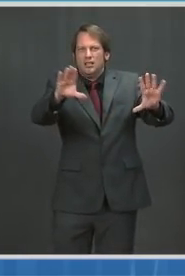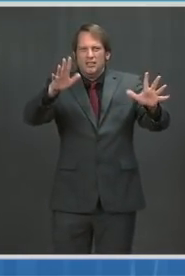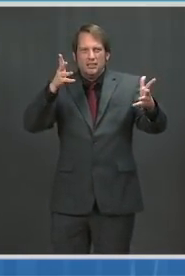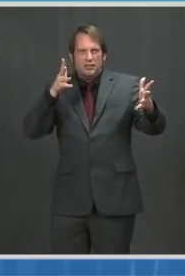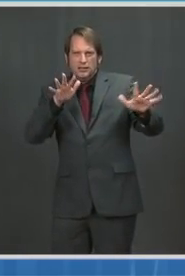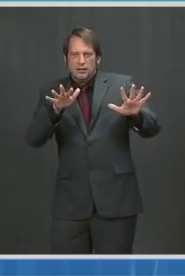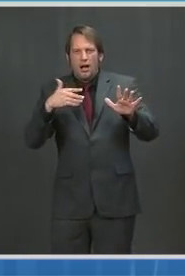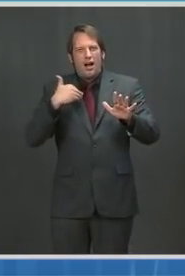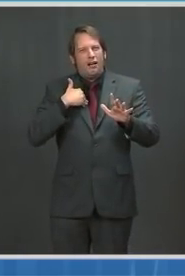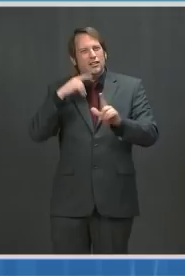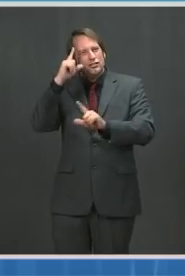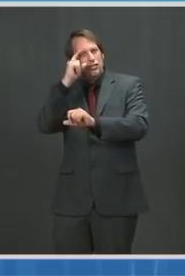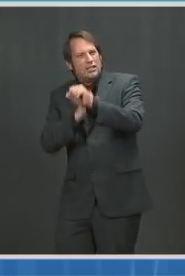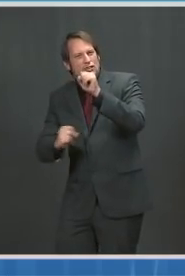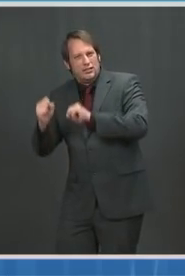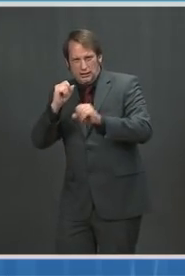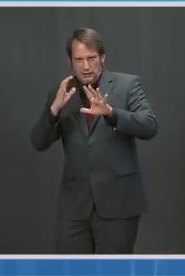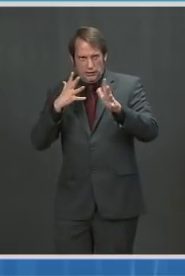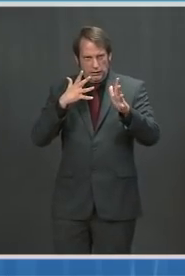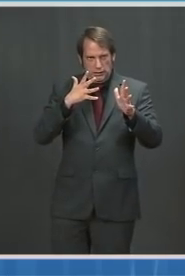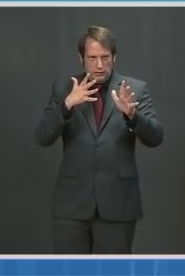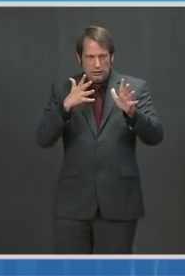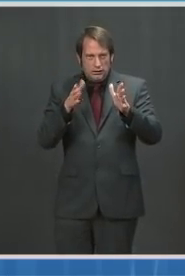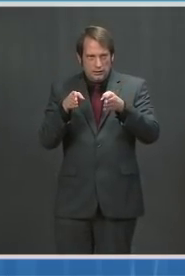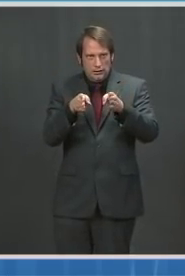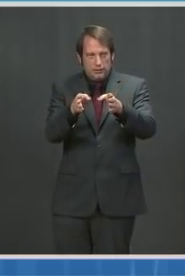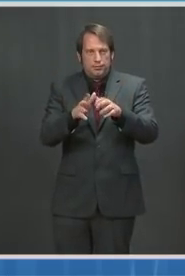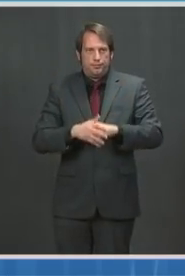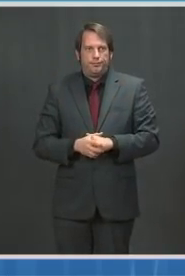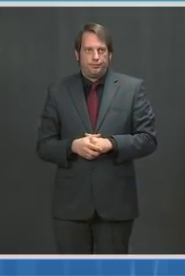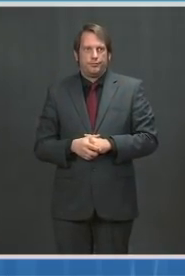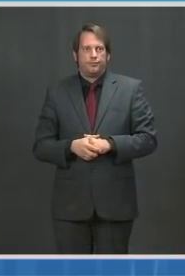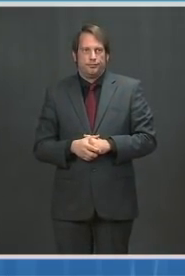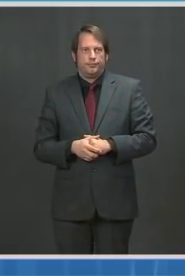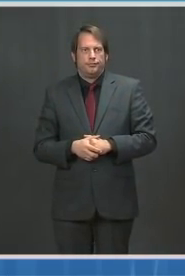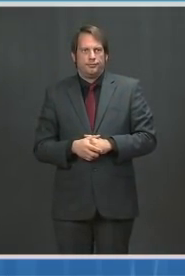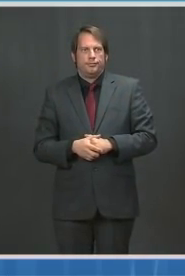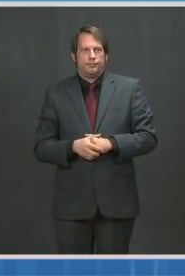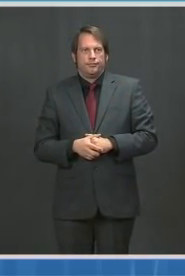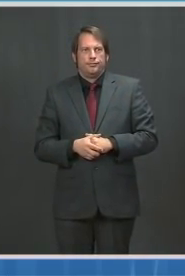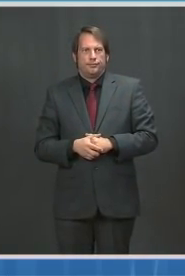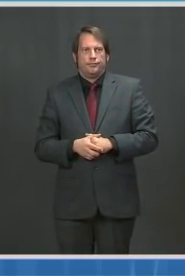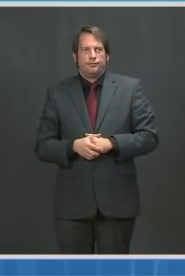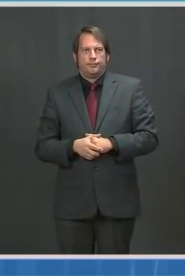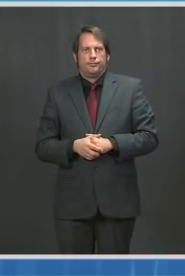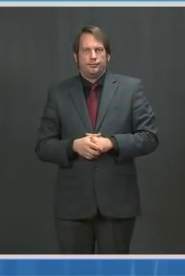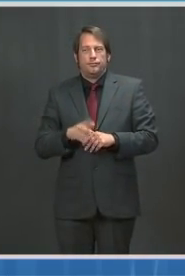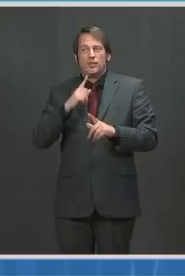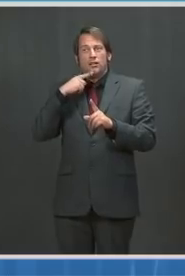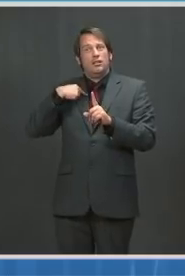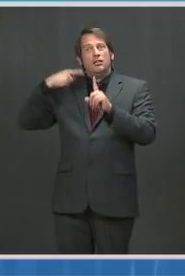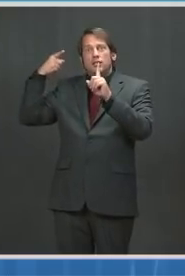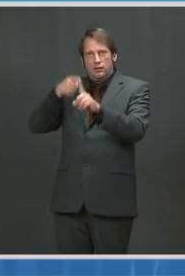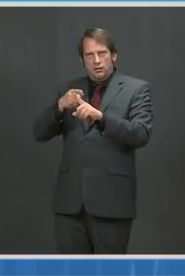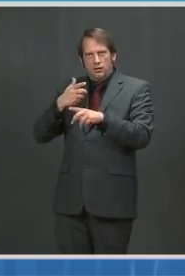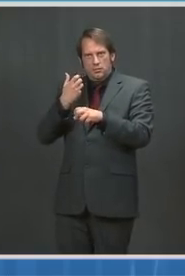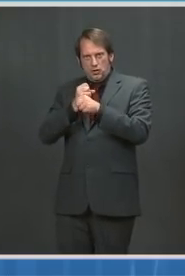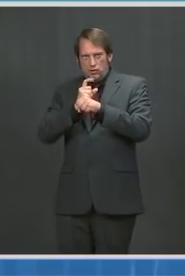on how to both maximize that -- how to maximize that vaccine distribution so we get the things we want: efficiency, health equity,